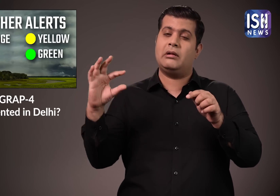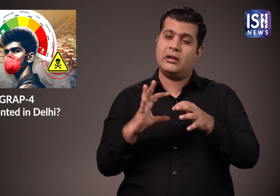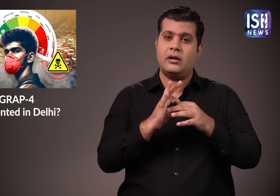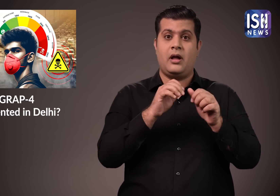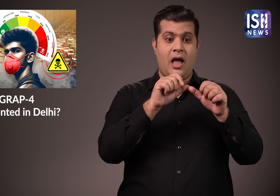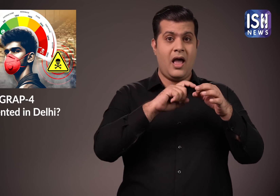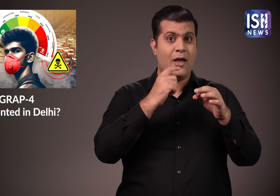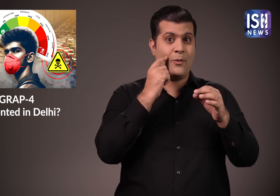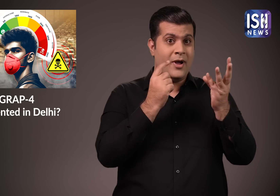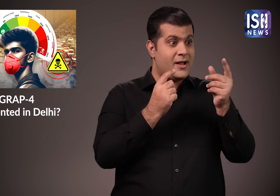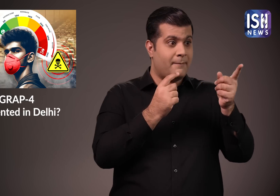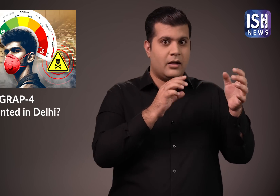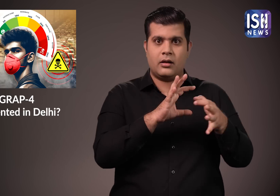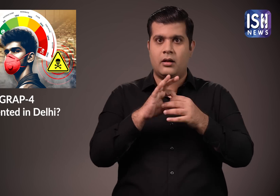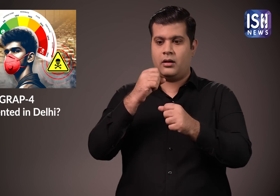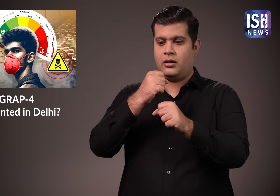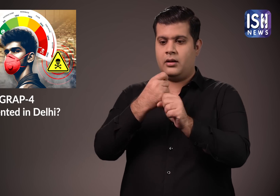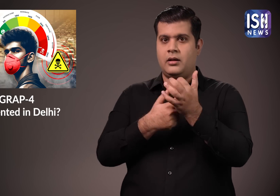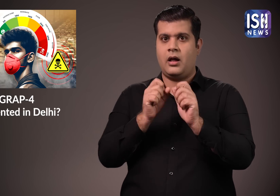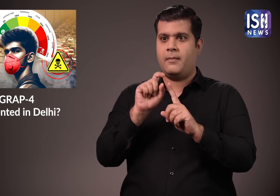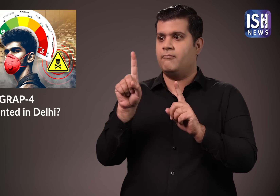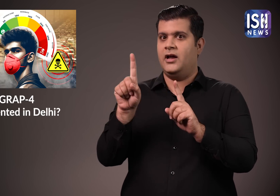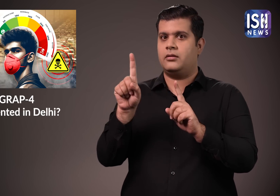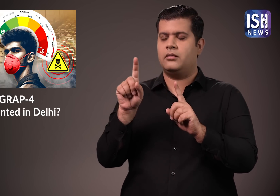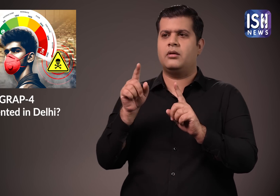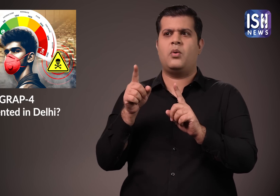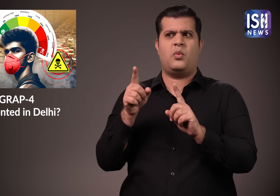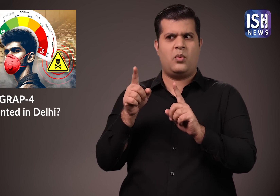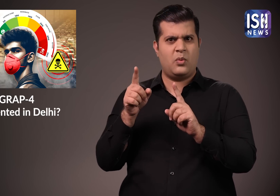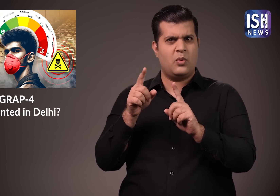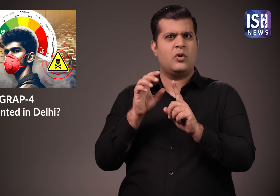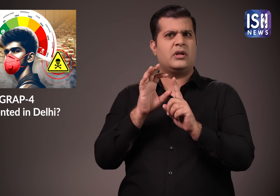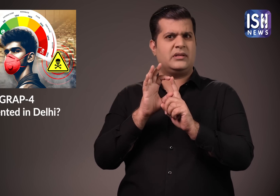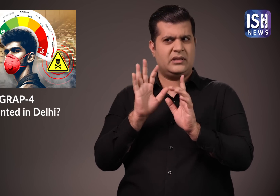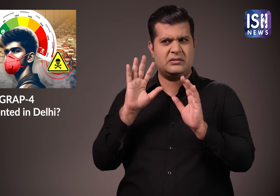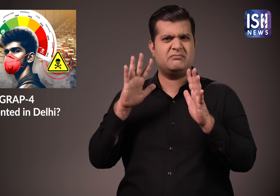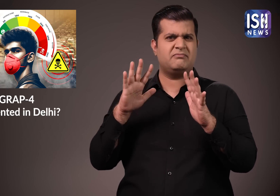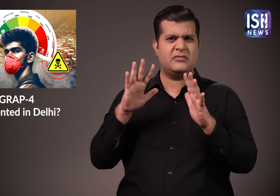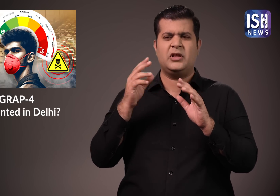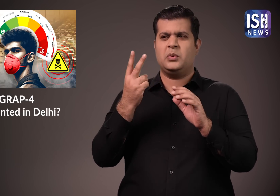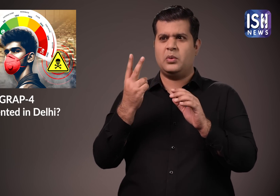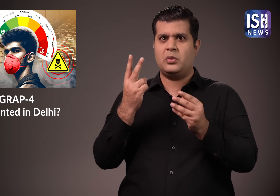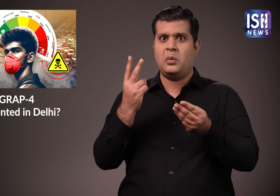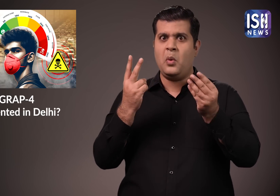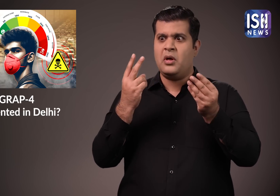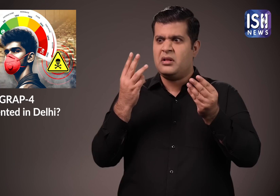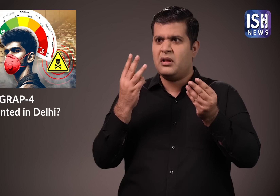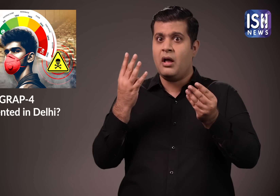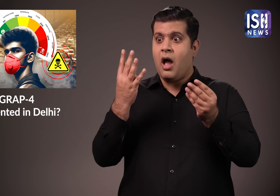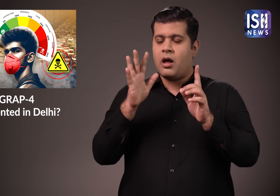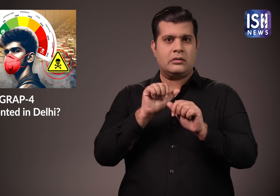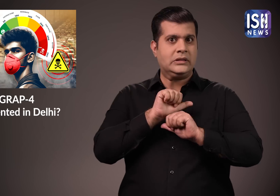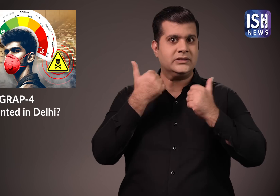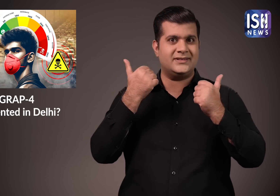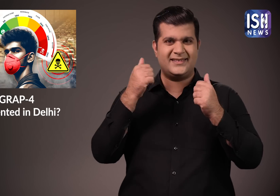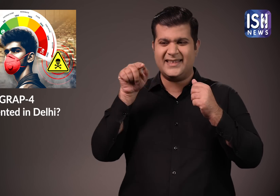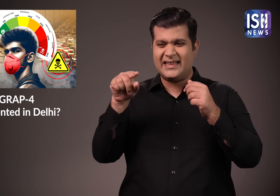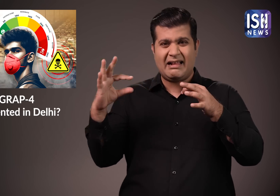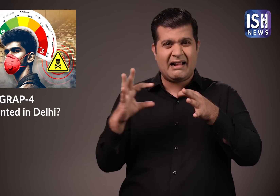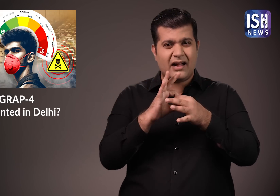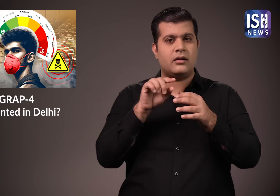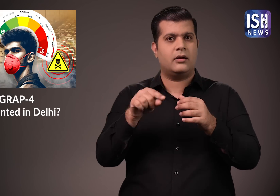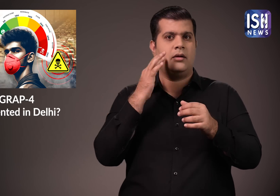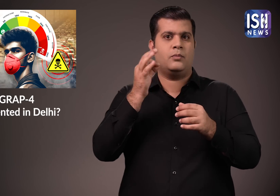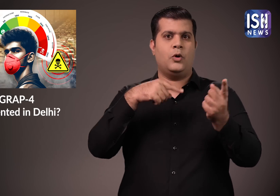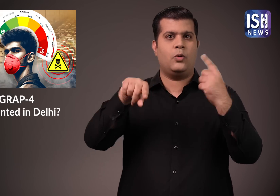Similarly, GRAP is categorised based on AQI levels to know the severity of situation.